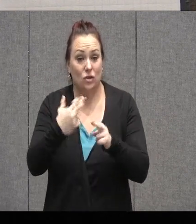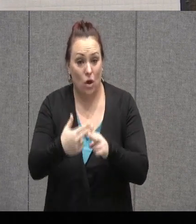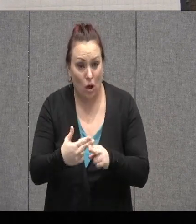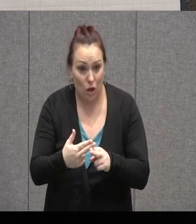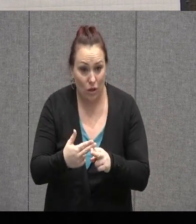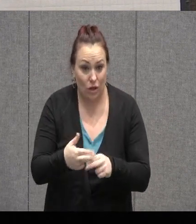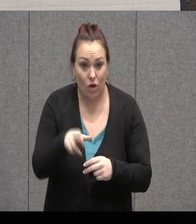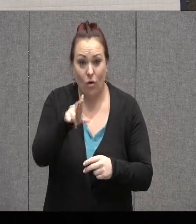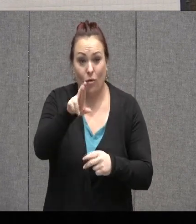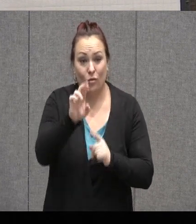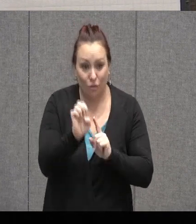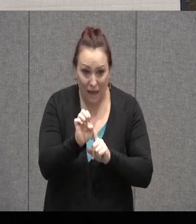Write it again.